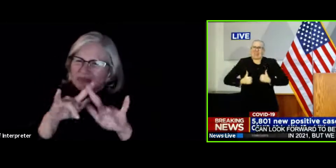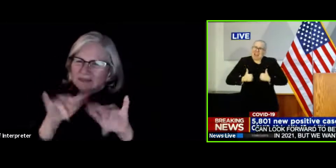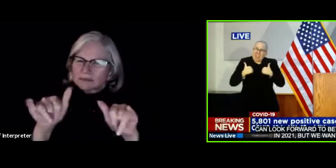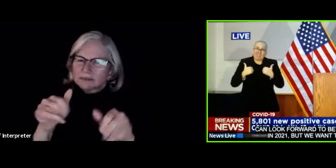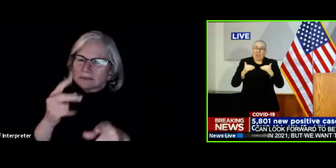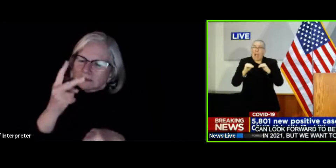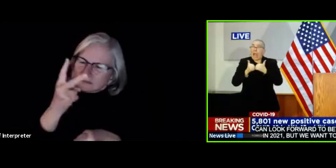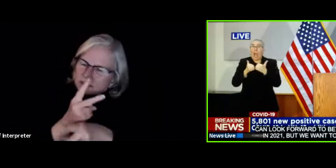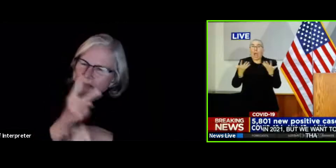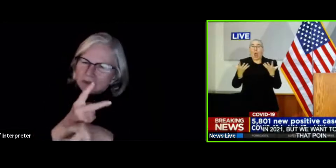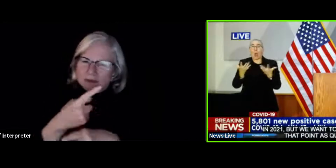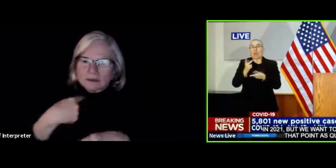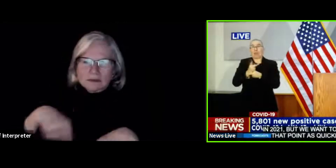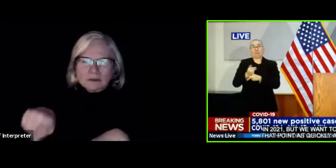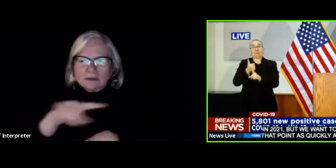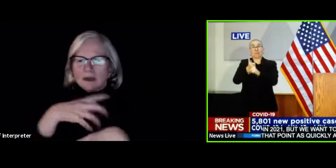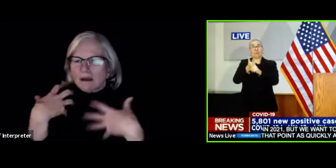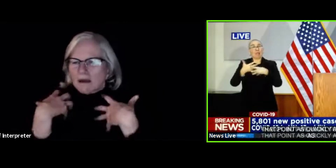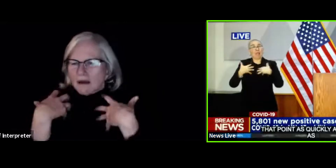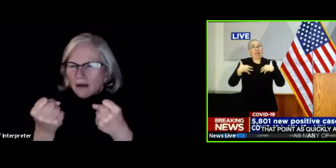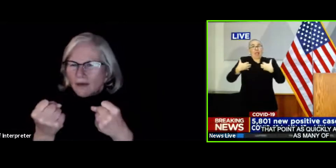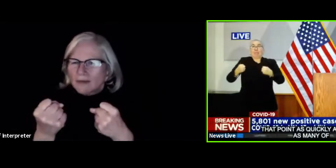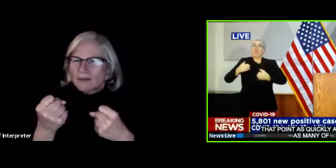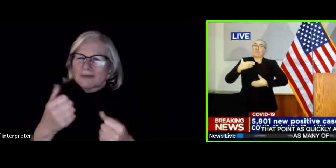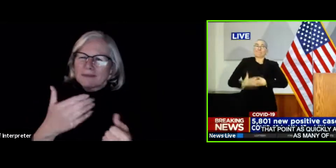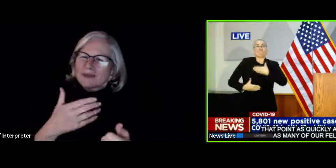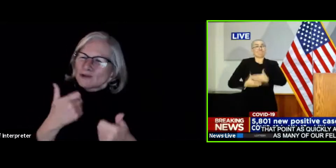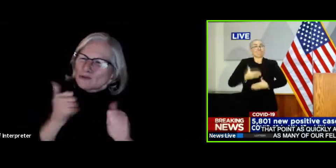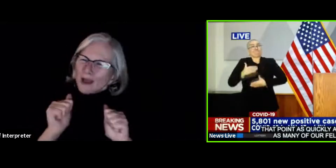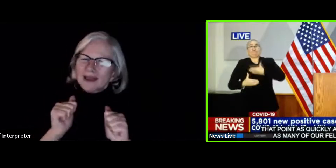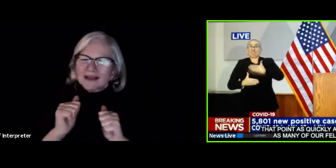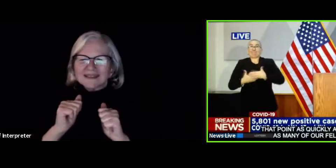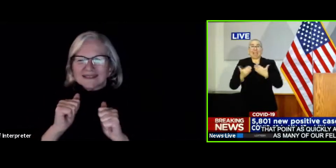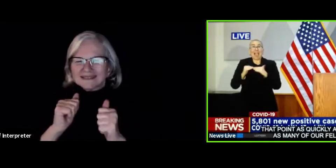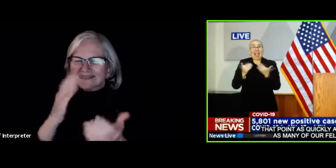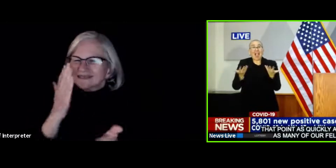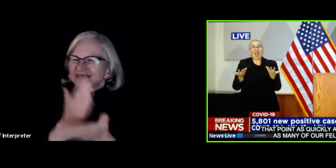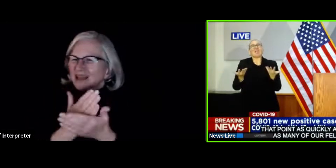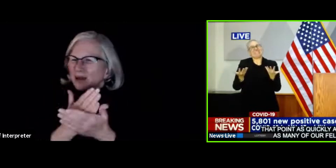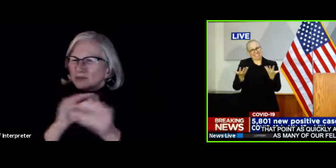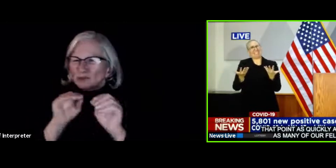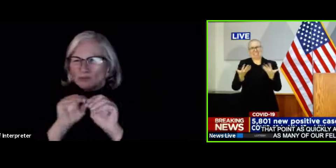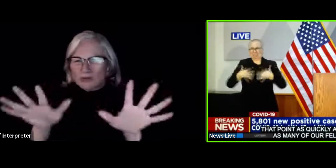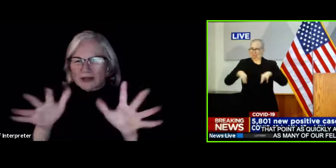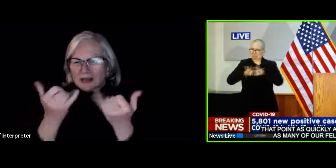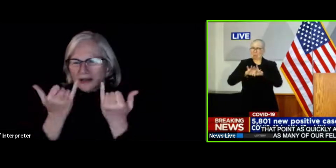ON OUR EFFORTS TO STOP THE SPREADS OF COVID-19 NOW. IF WE CAN DO CONTINUE -- CONTINUES DO DO ALL THESE THINGS